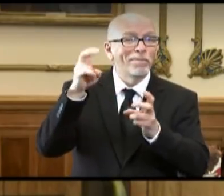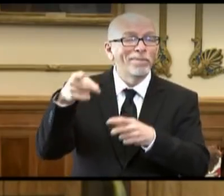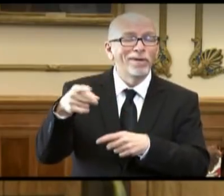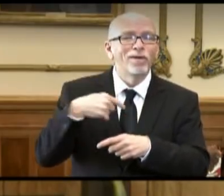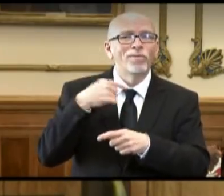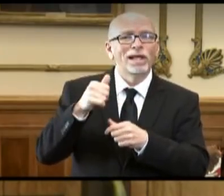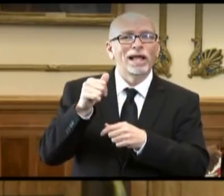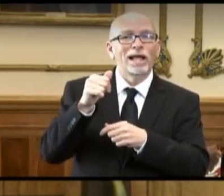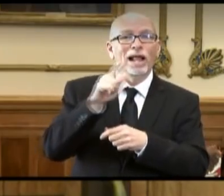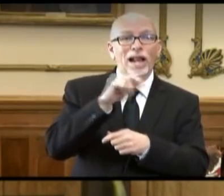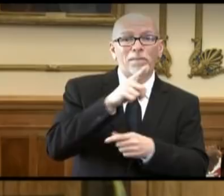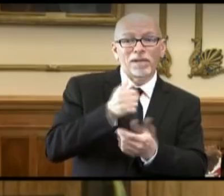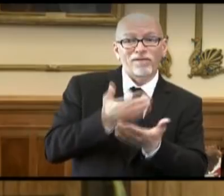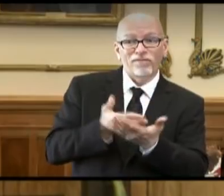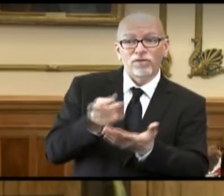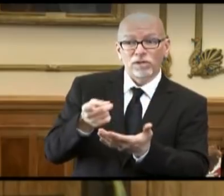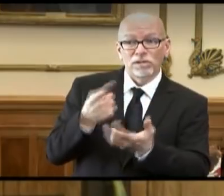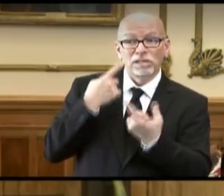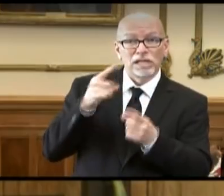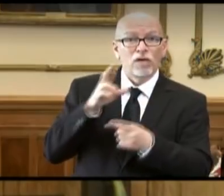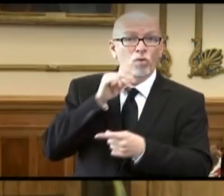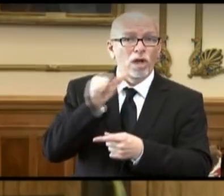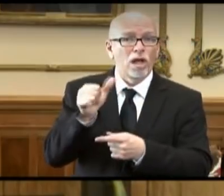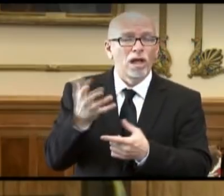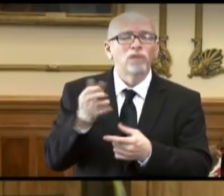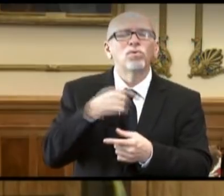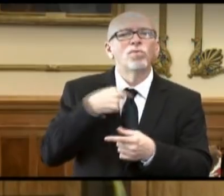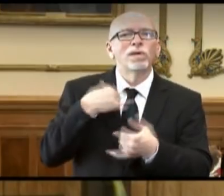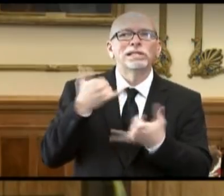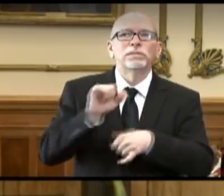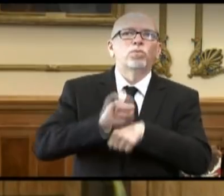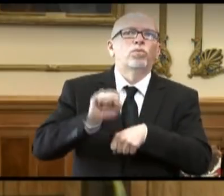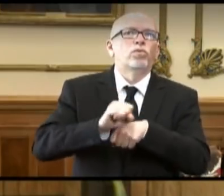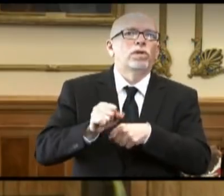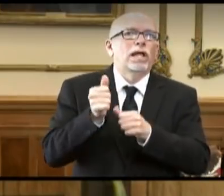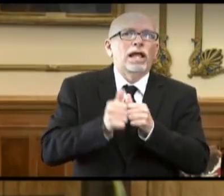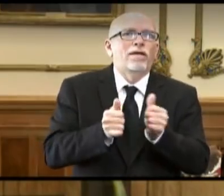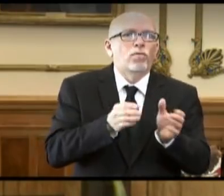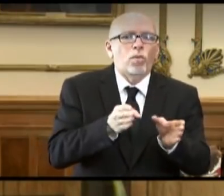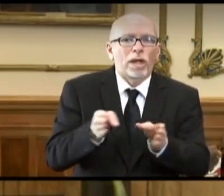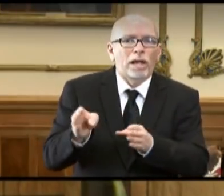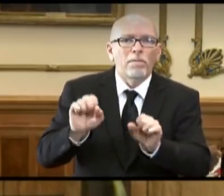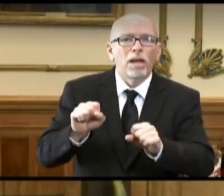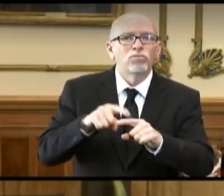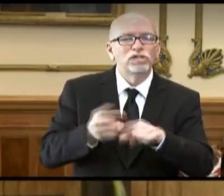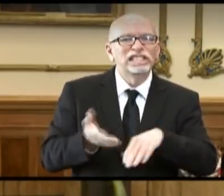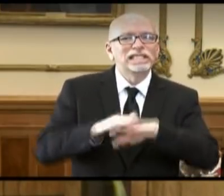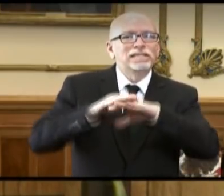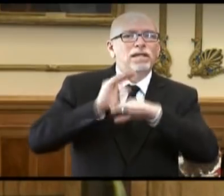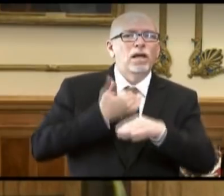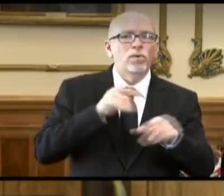WE ARE USING SALINE AND A ROUTINE COTTON Q TIP IF WE CAN